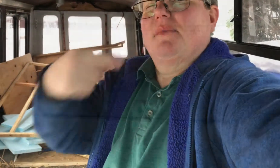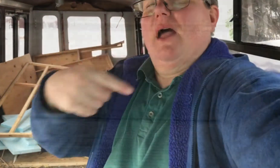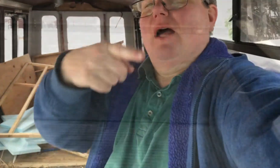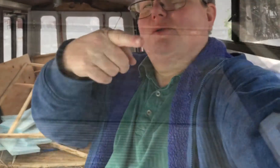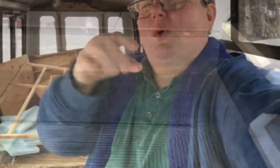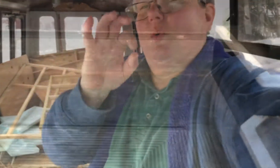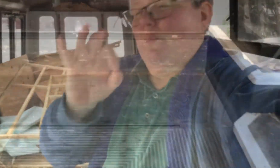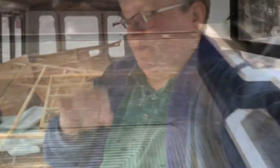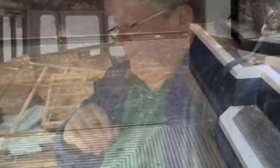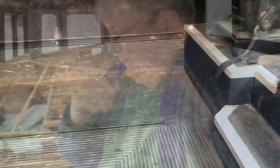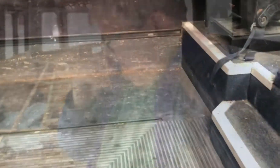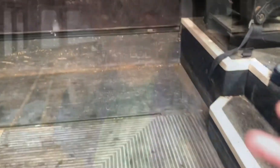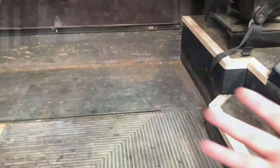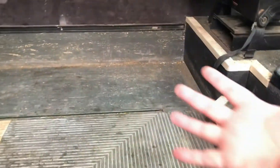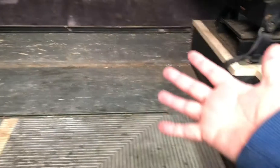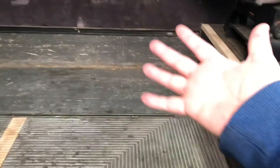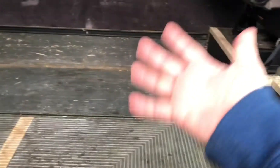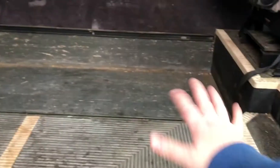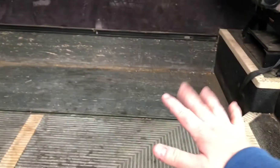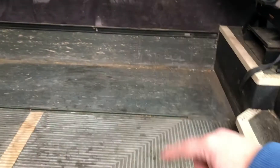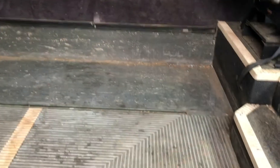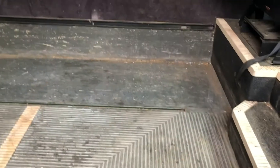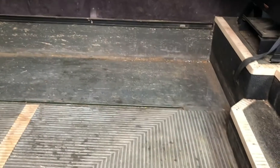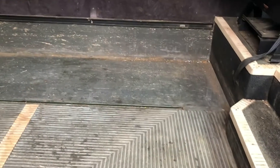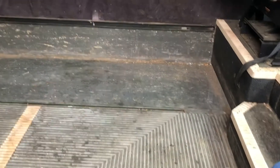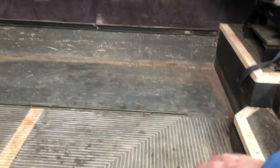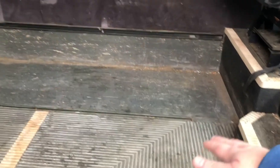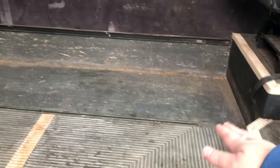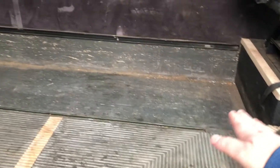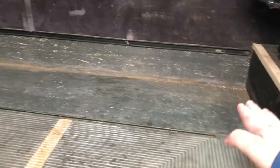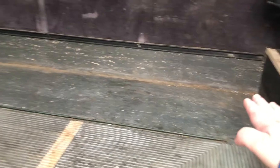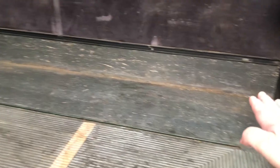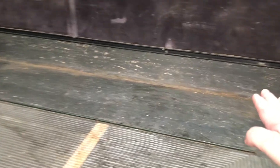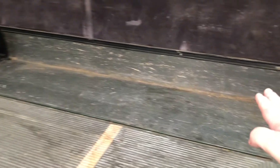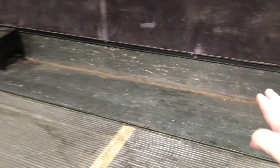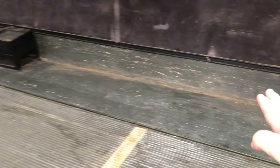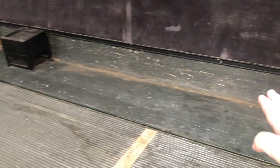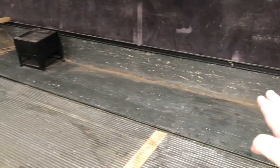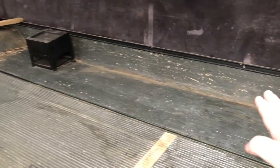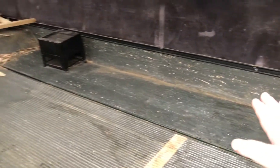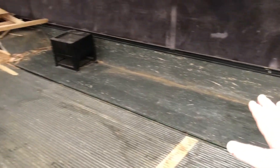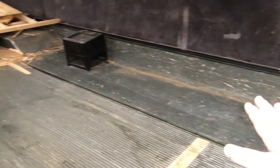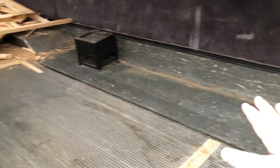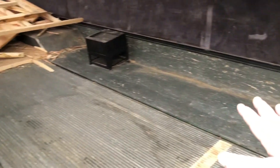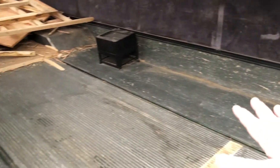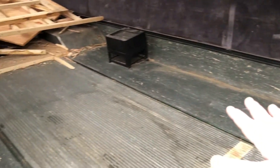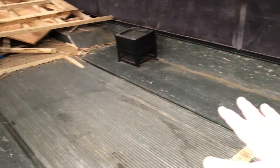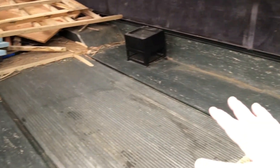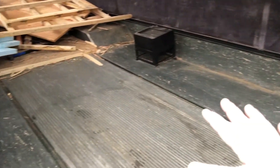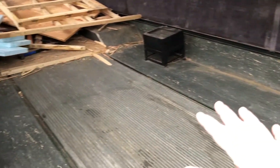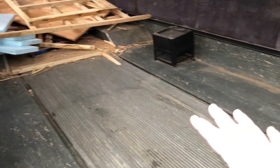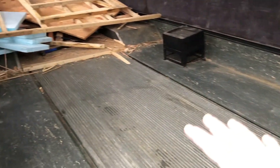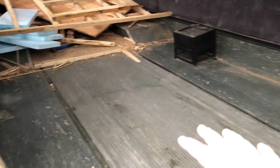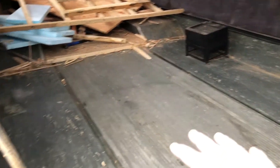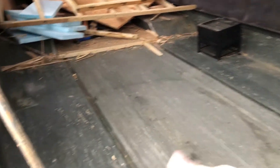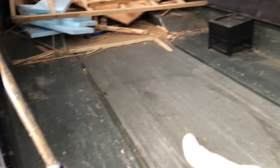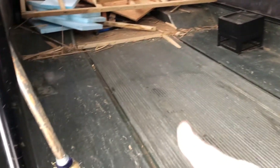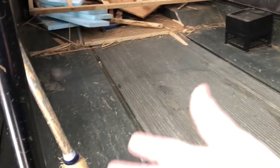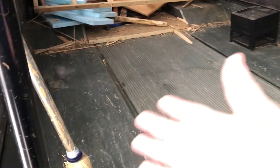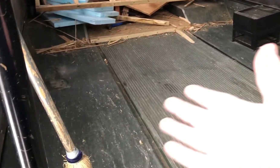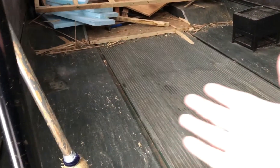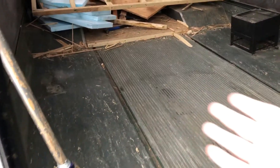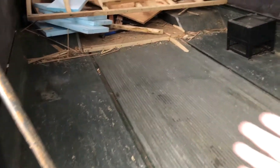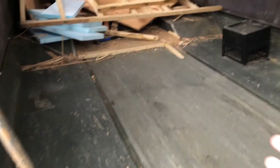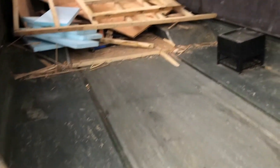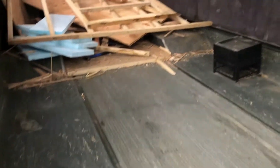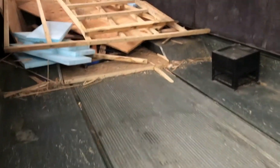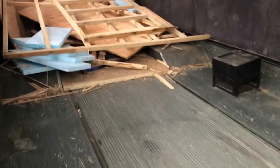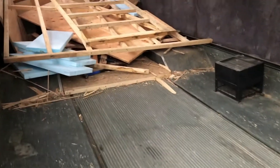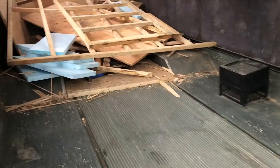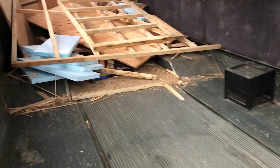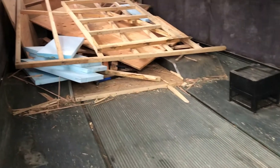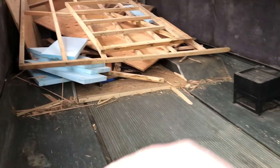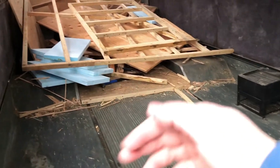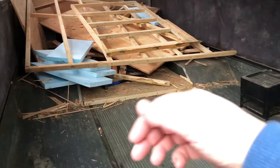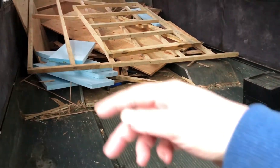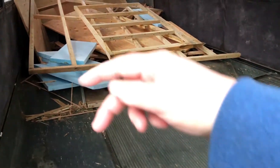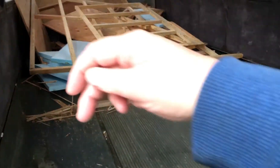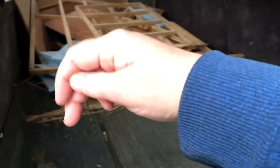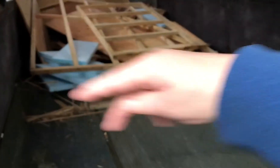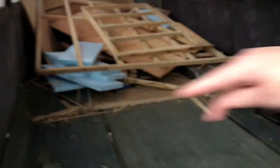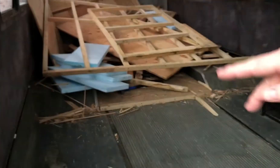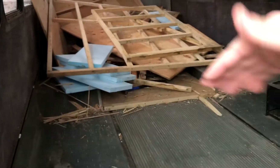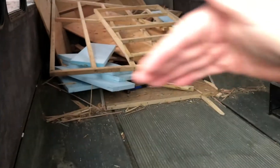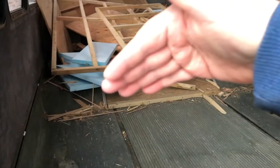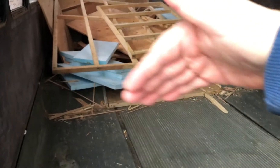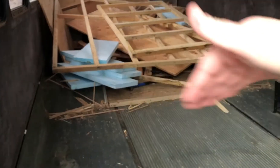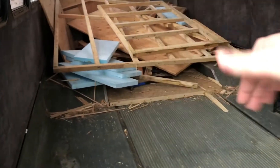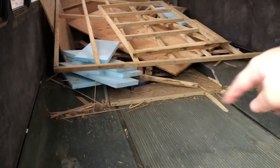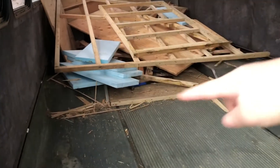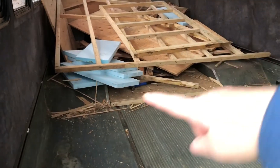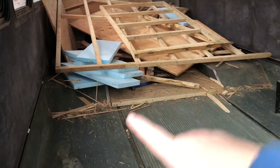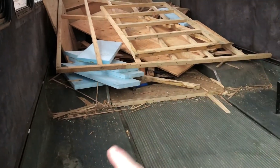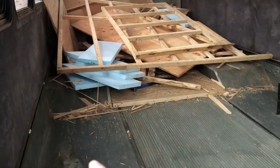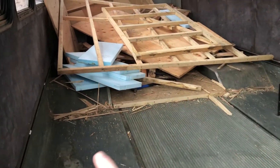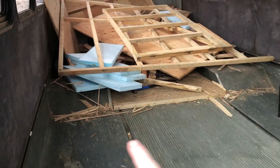I finished this area all the way back to right there, about halfway. So all across there.